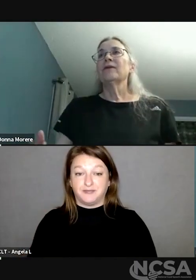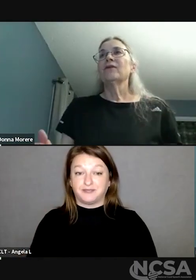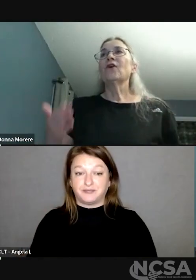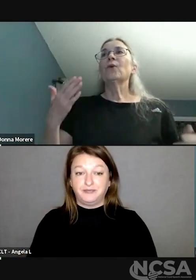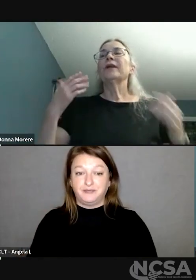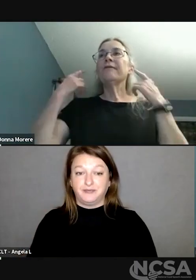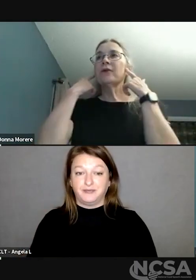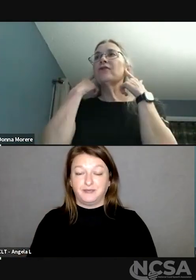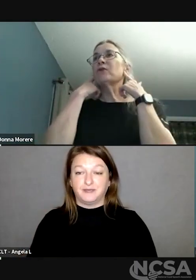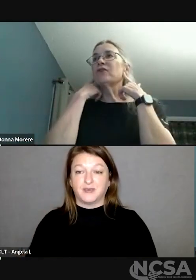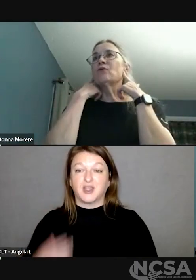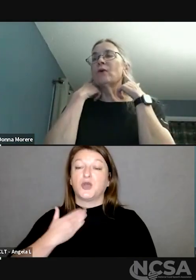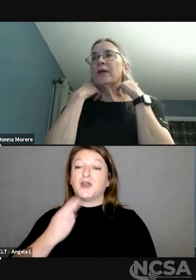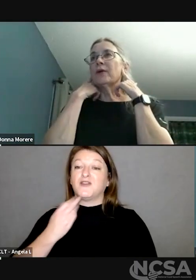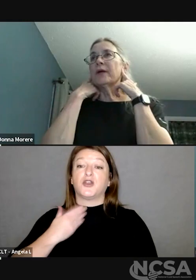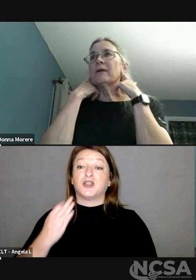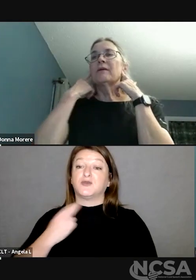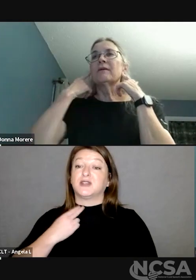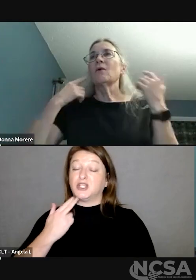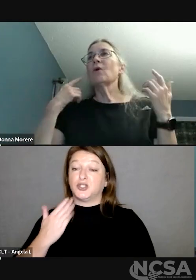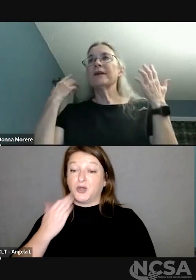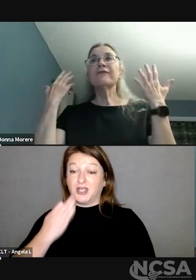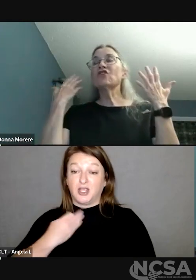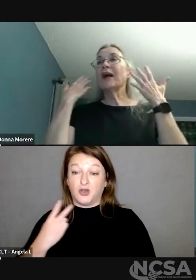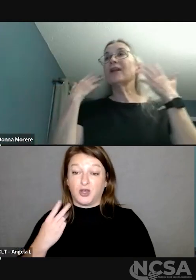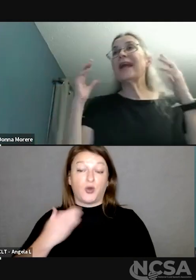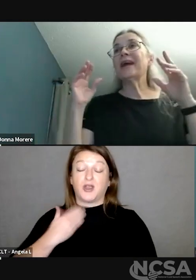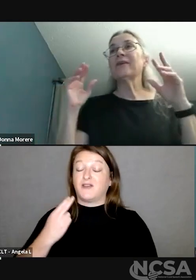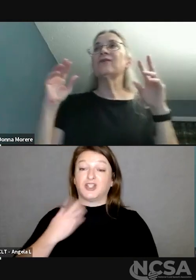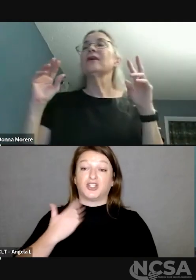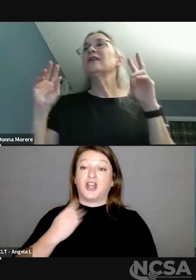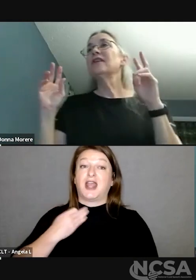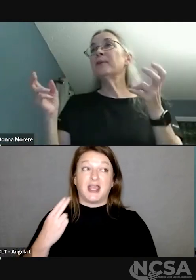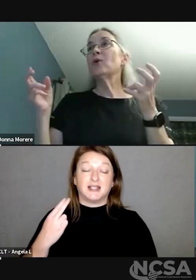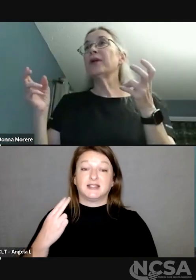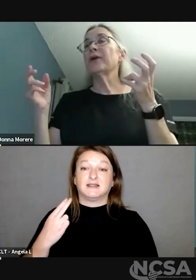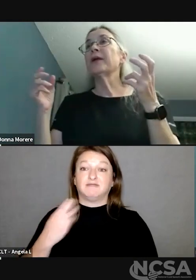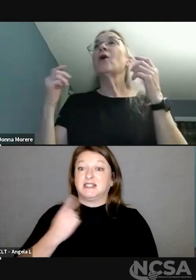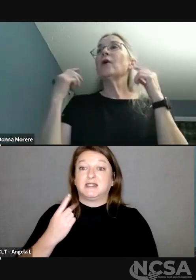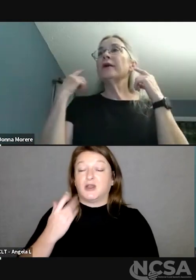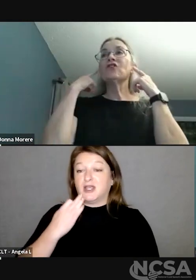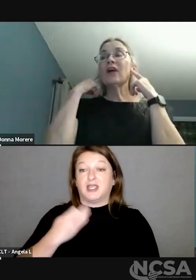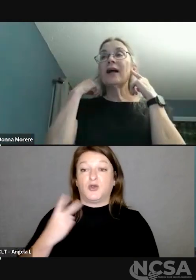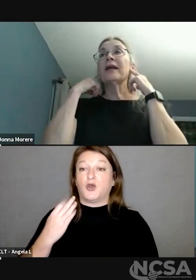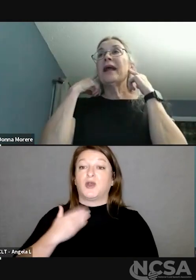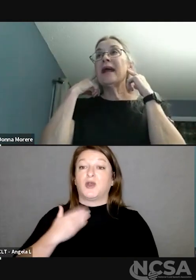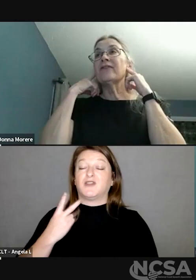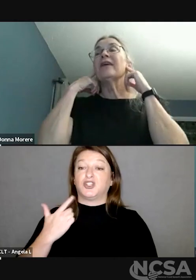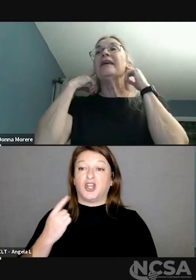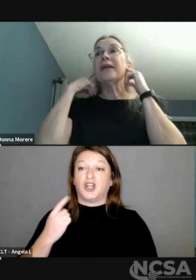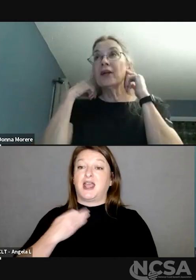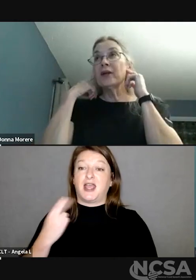So if there is residual hearing. Or if the child has typical hearing, or if the child has hearing,